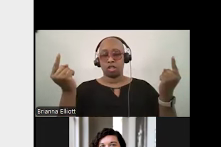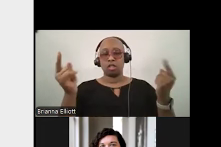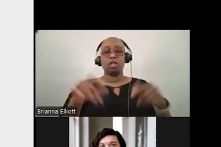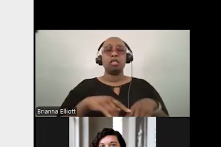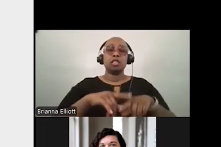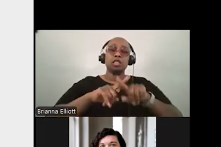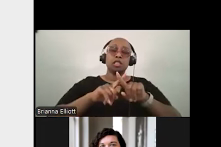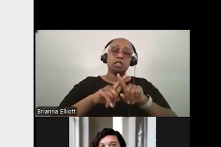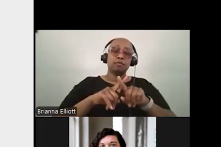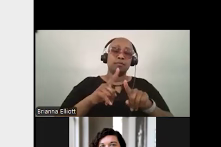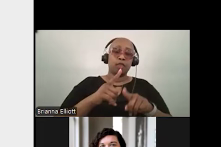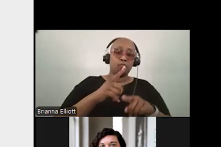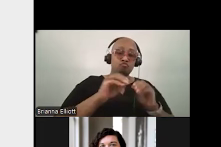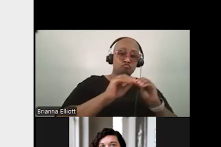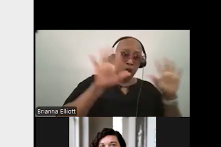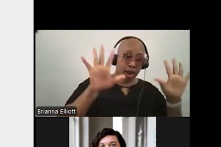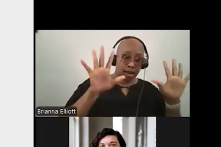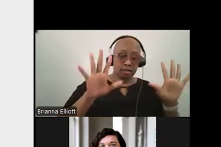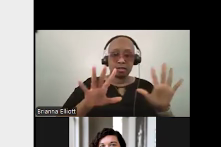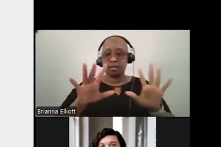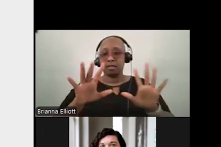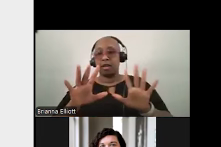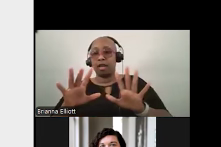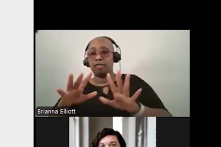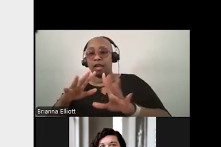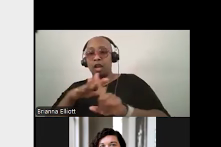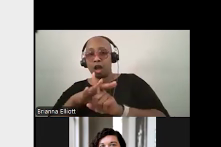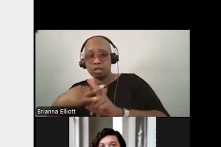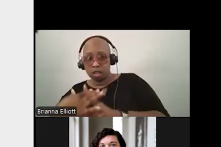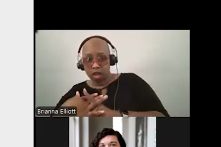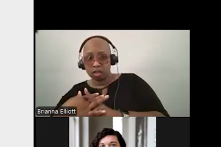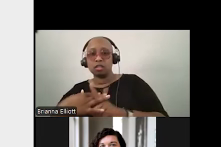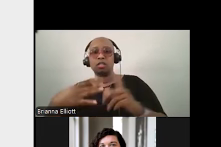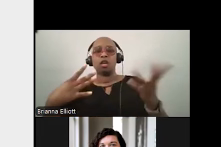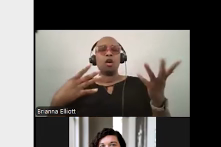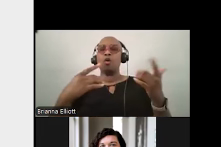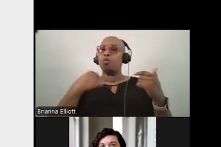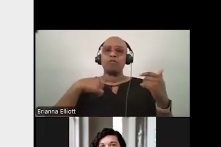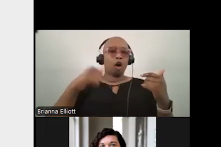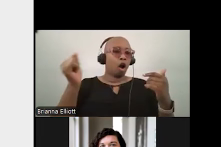or the graphic and its background. We have all had this happen. Someone has attempted to use,